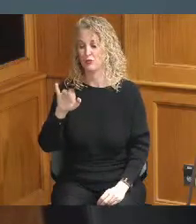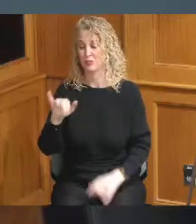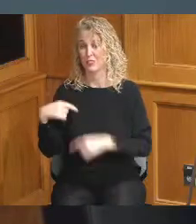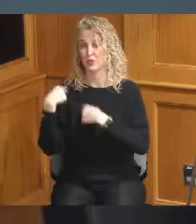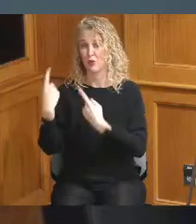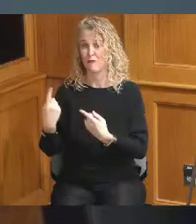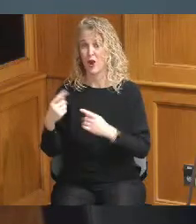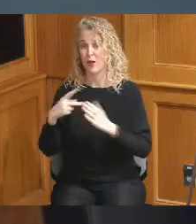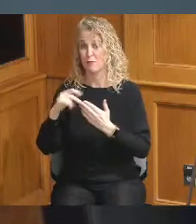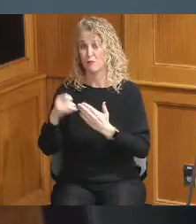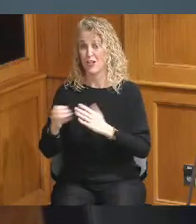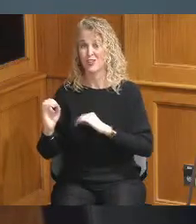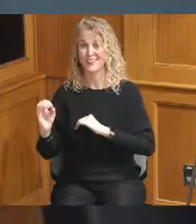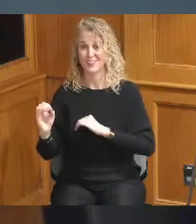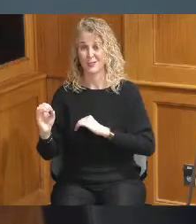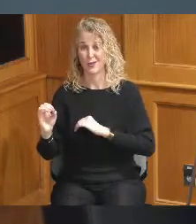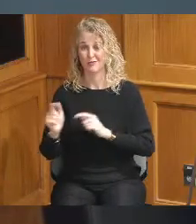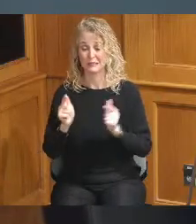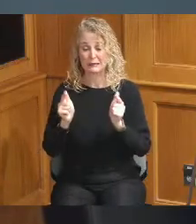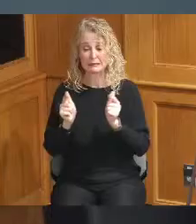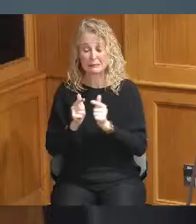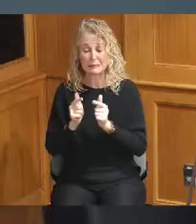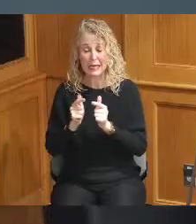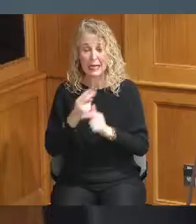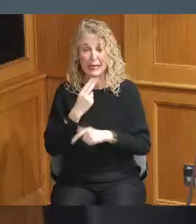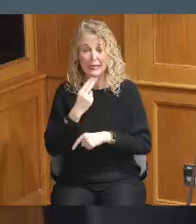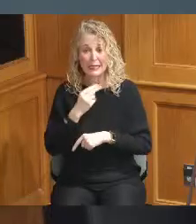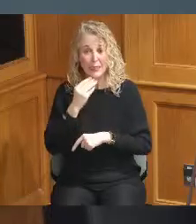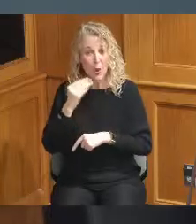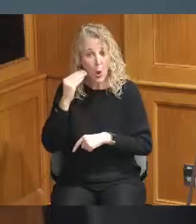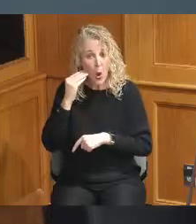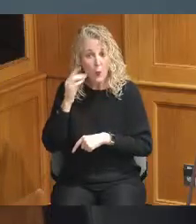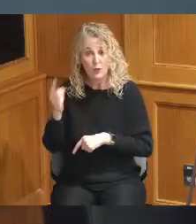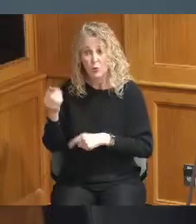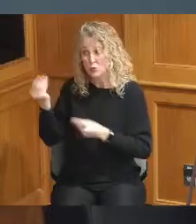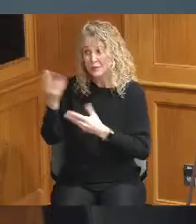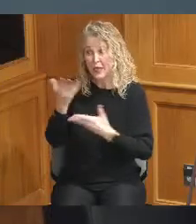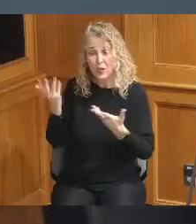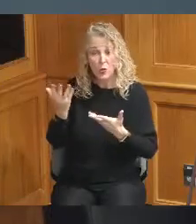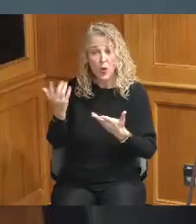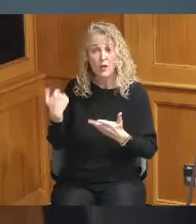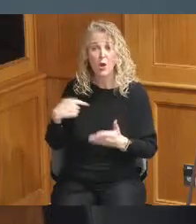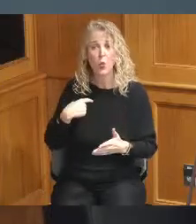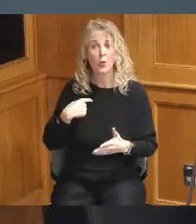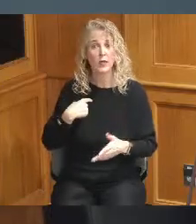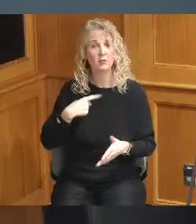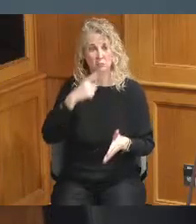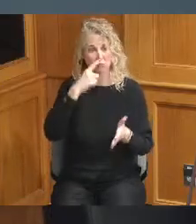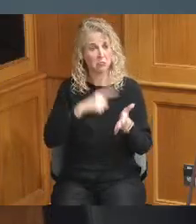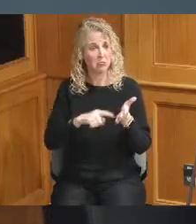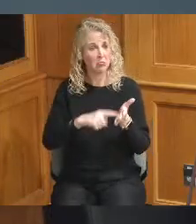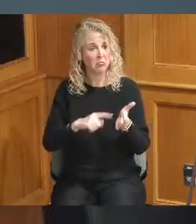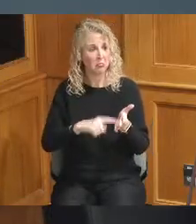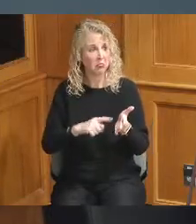look at tiny homes you say we're in due diligence stage how long I mean how long are we going to be